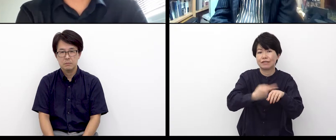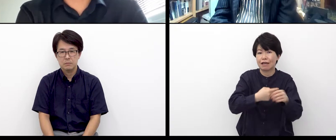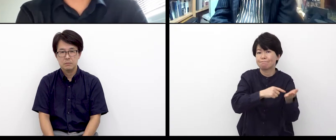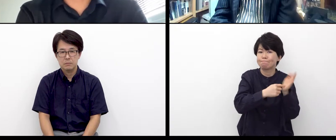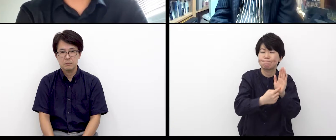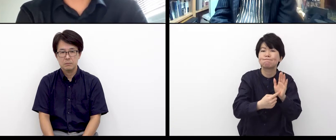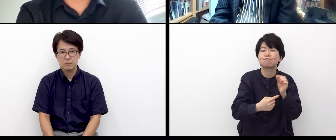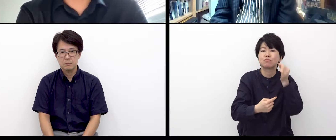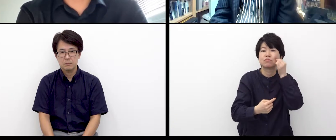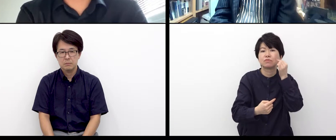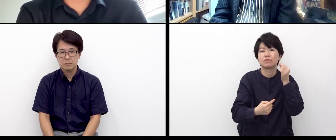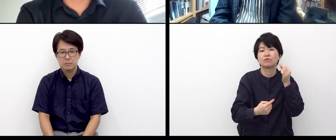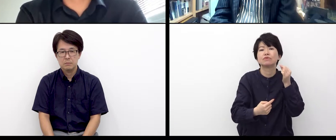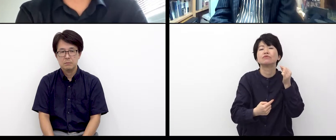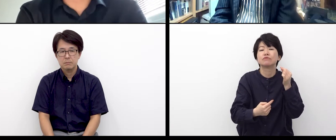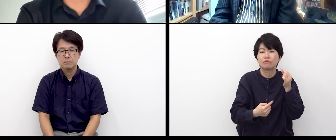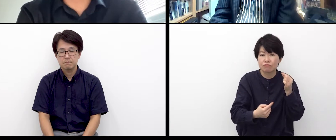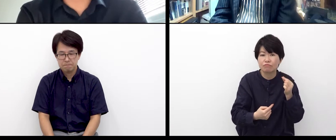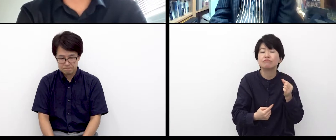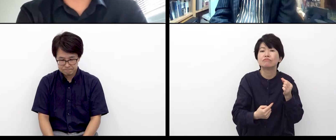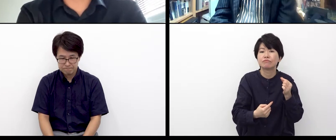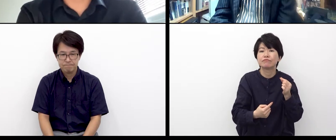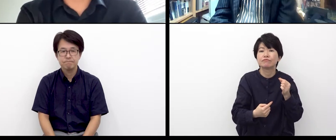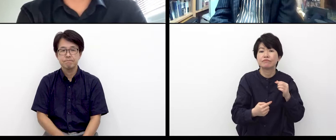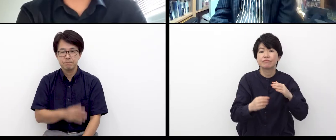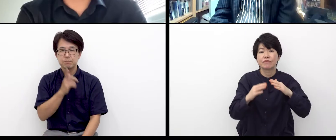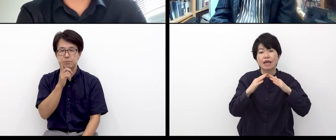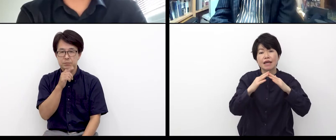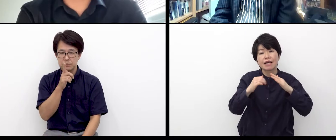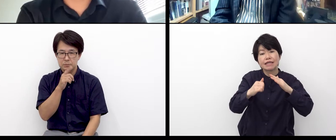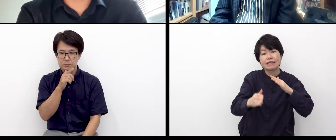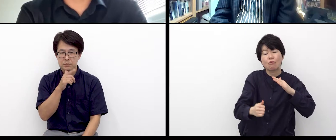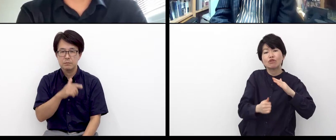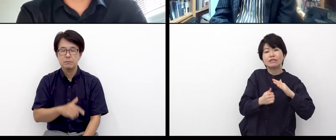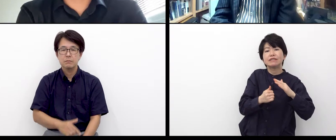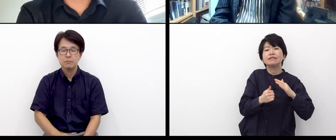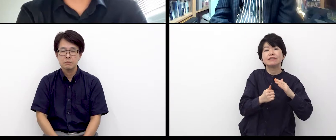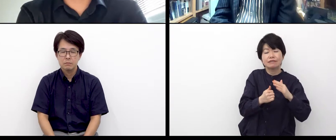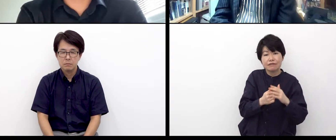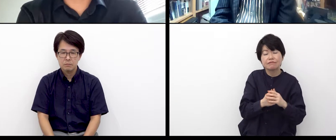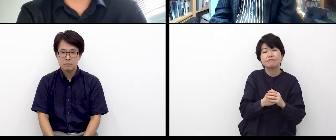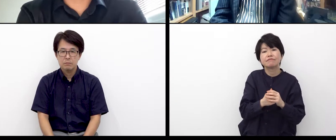As “hikikomori” people have time